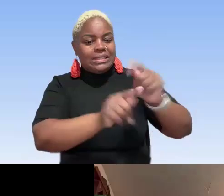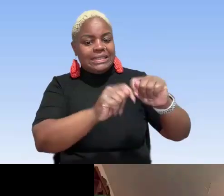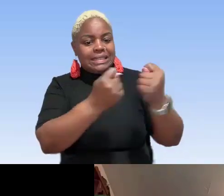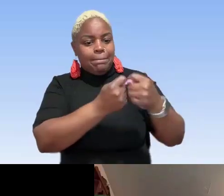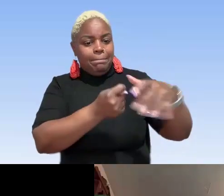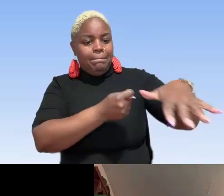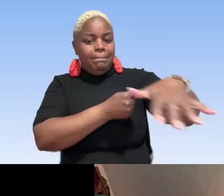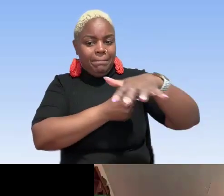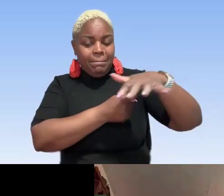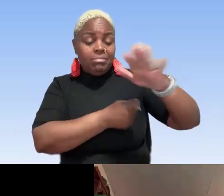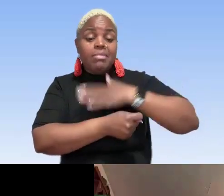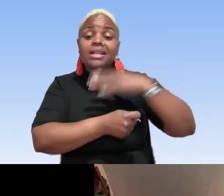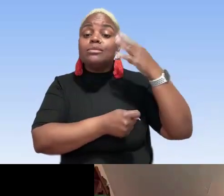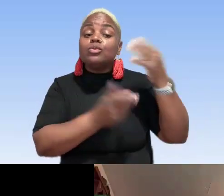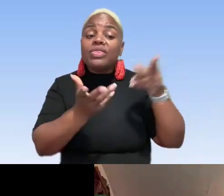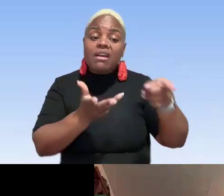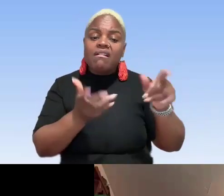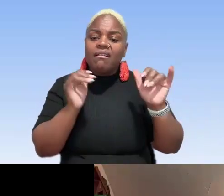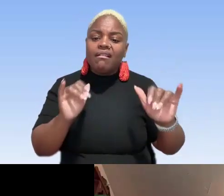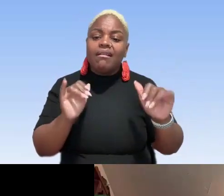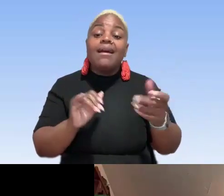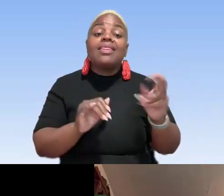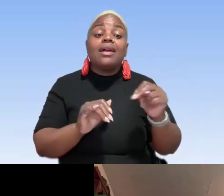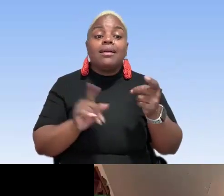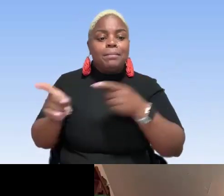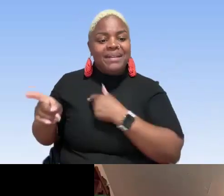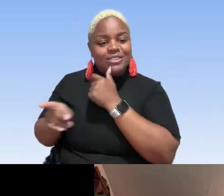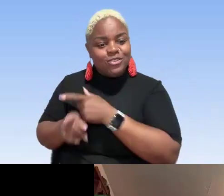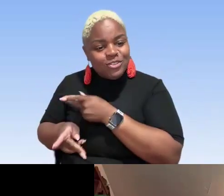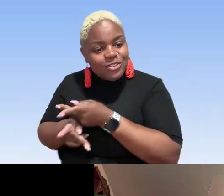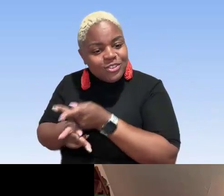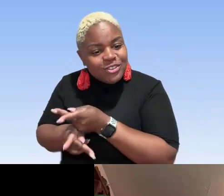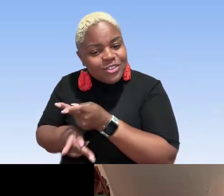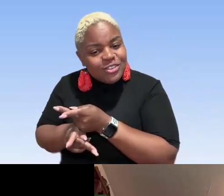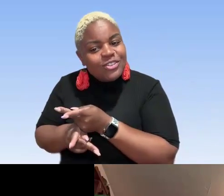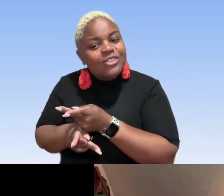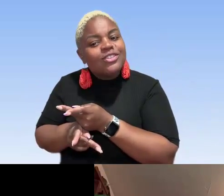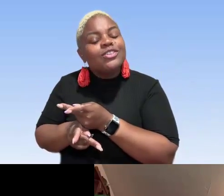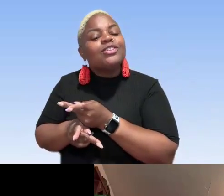my sister was experiencing some health crises, and I moved home, moved in with her and helped transfer her care to a